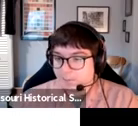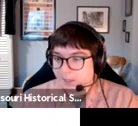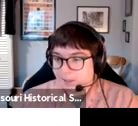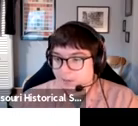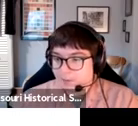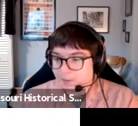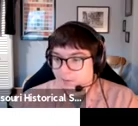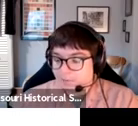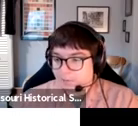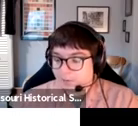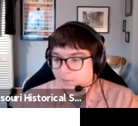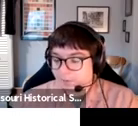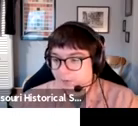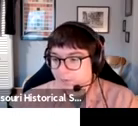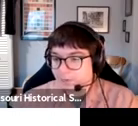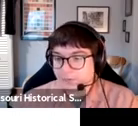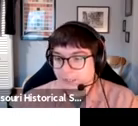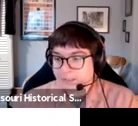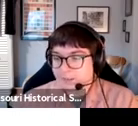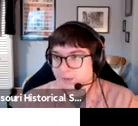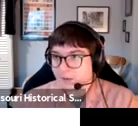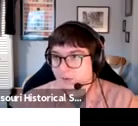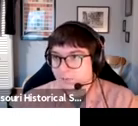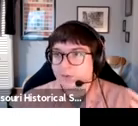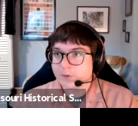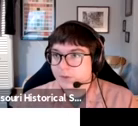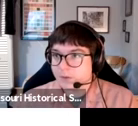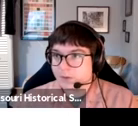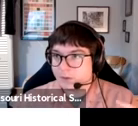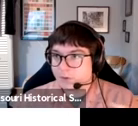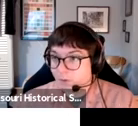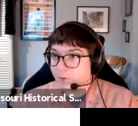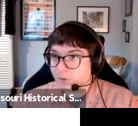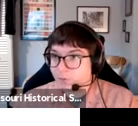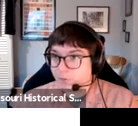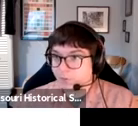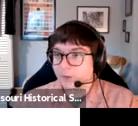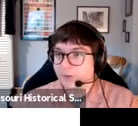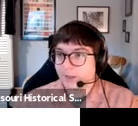the US Army. When my families left the camp, both sides